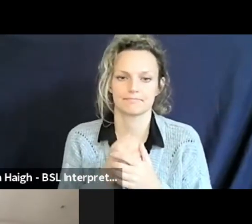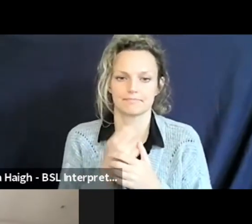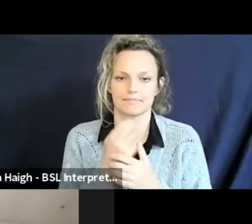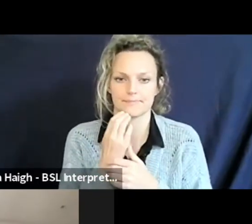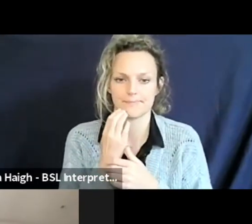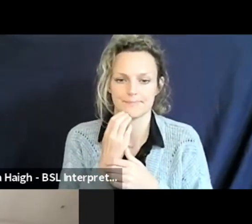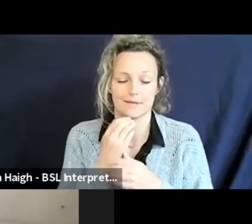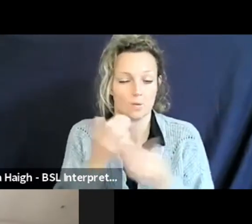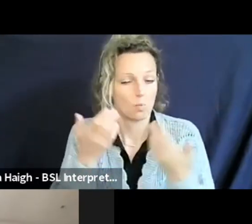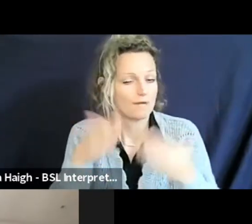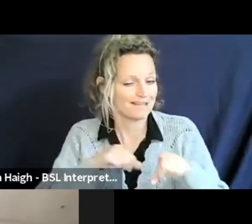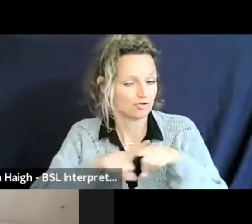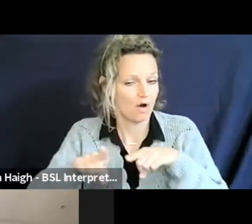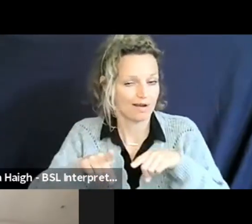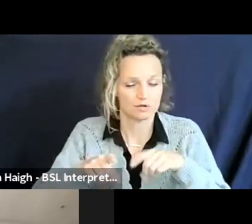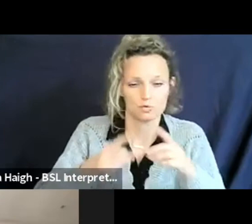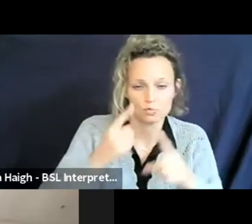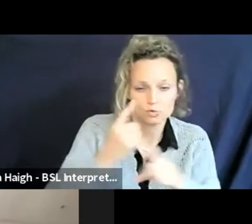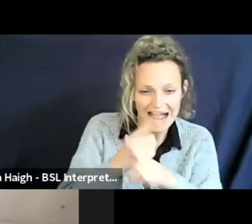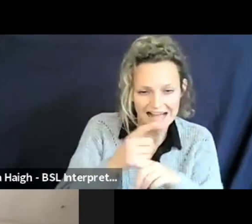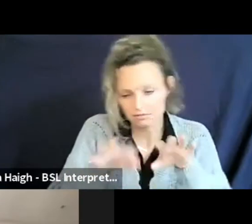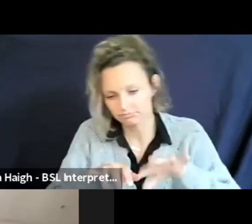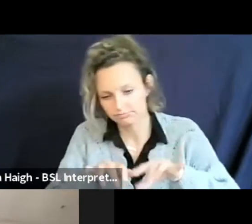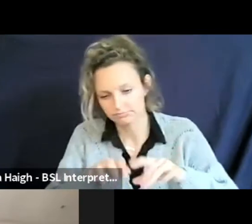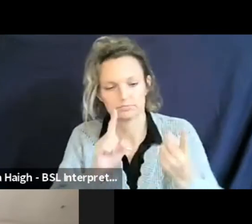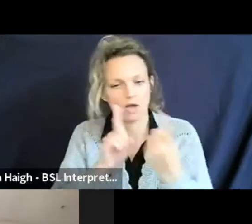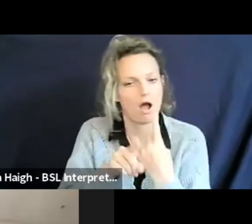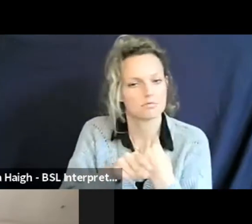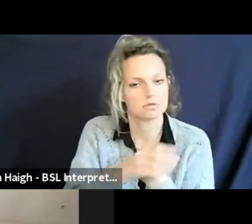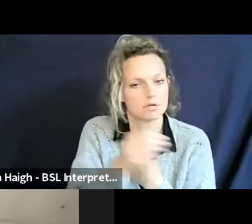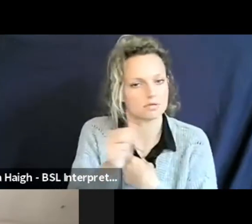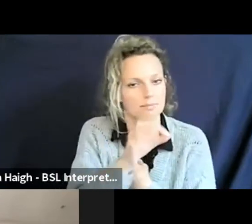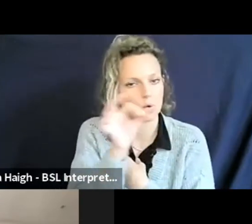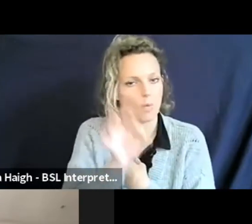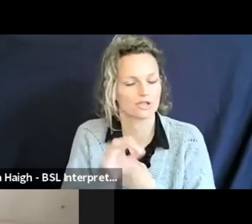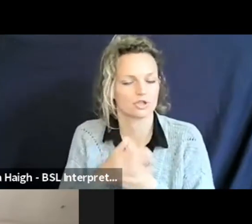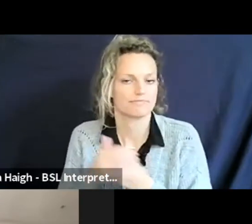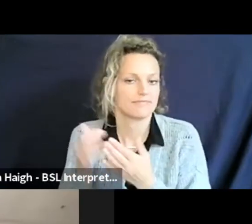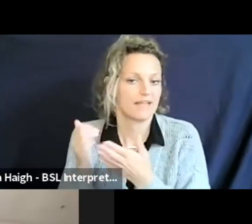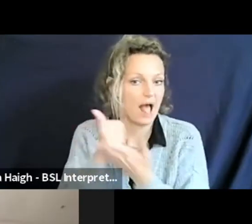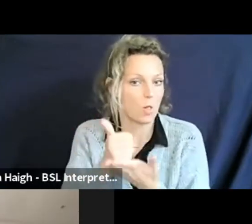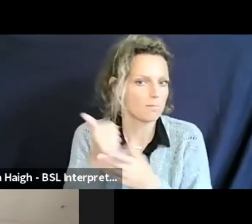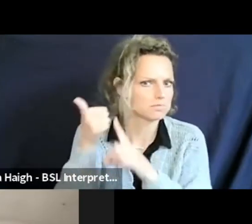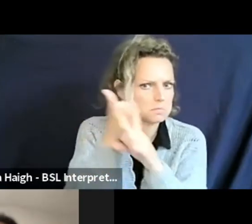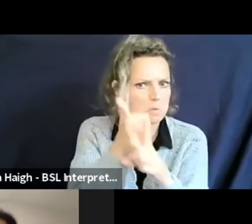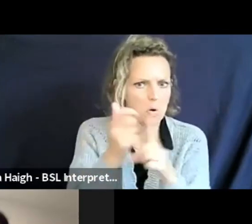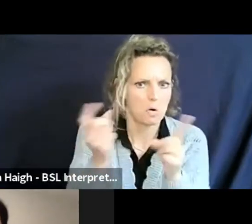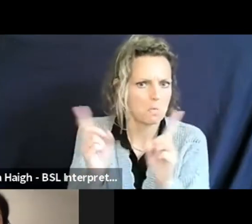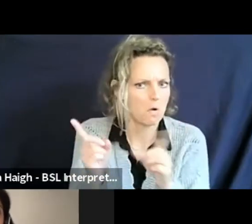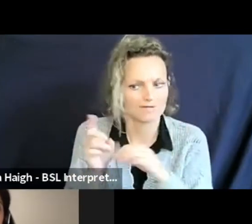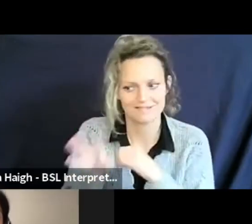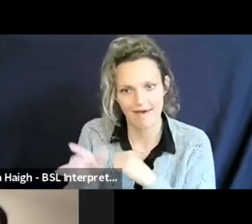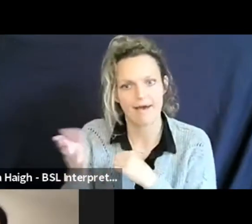I will start off first.